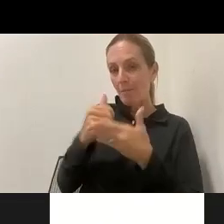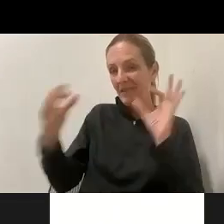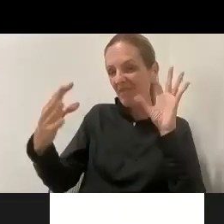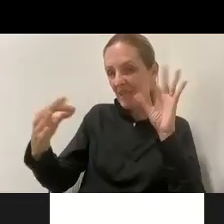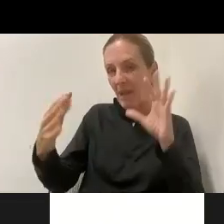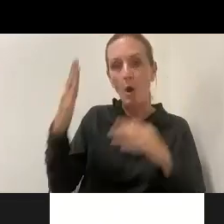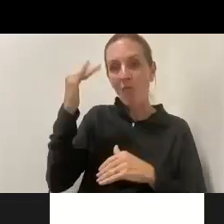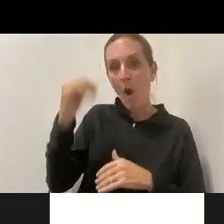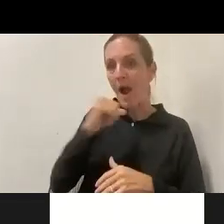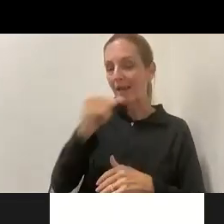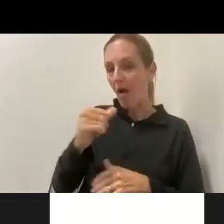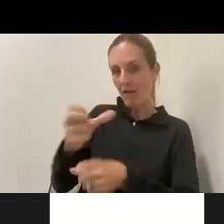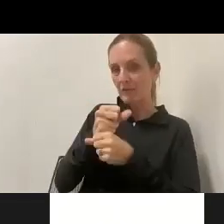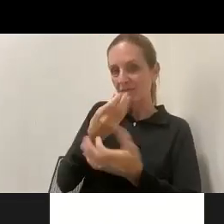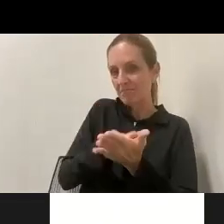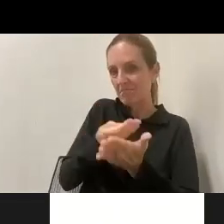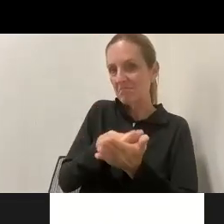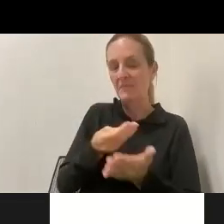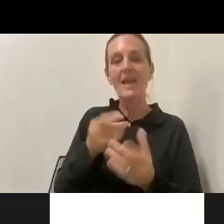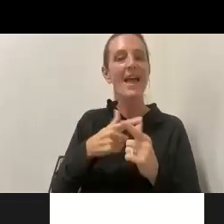And you also start to create relationships with your funders by doing that as well.